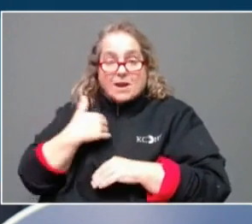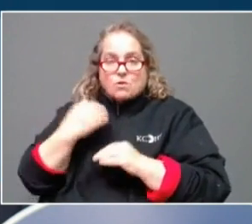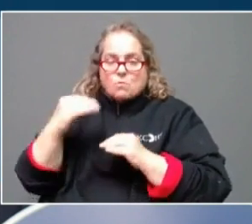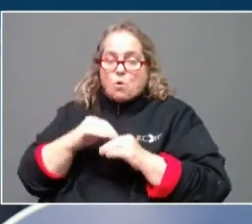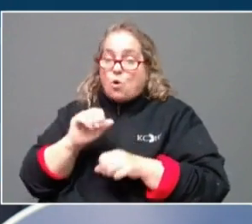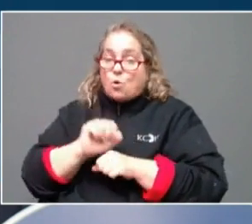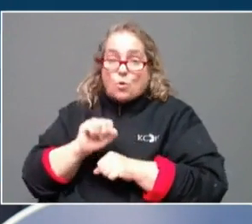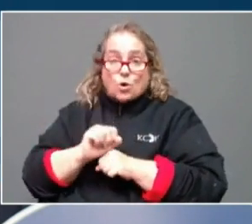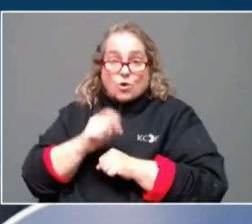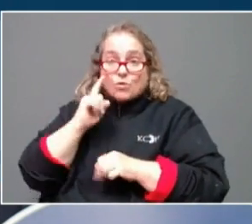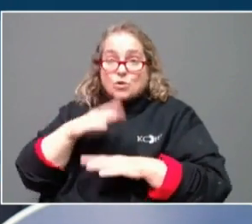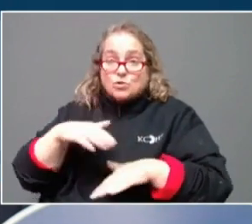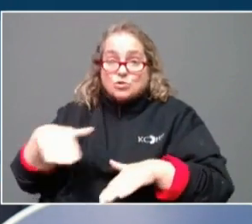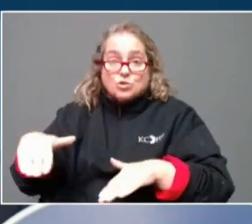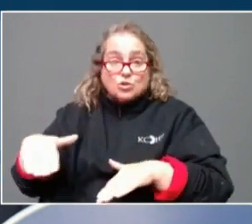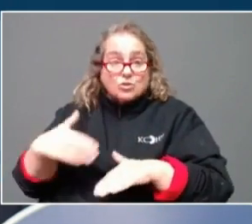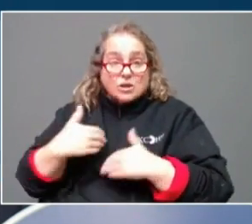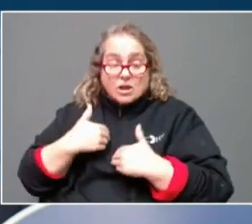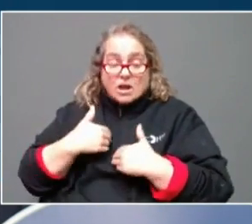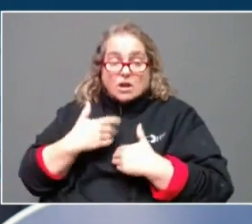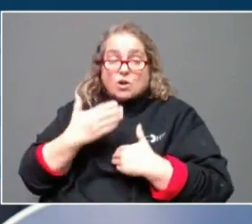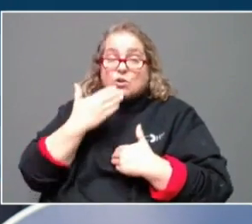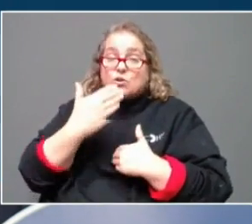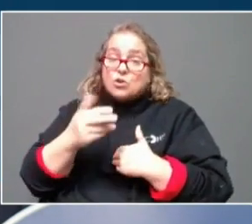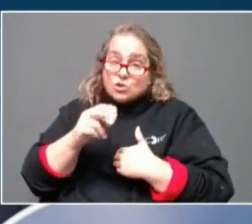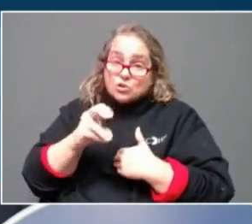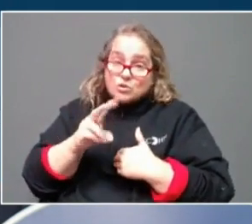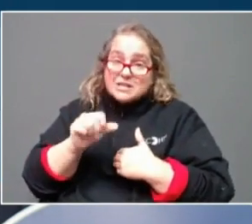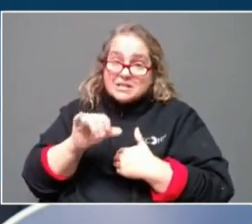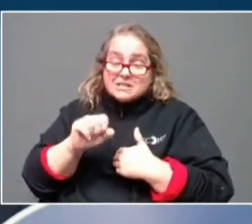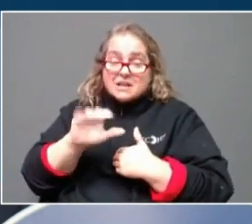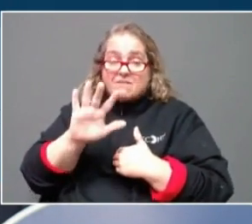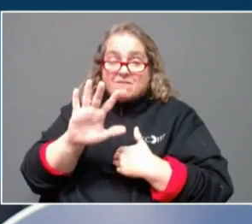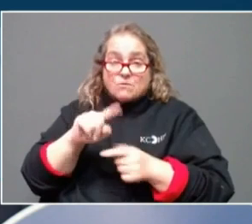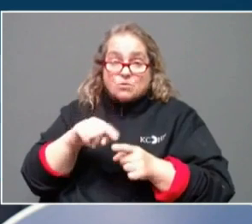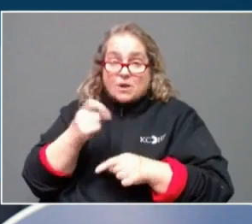adolescents. The good news is for 5 to 11 year olds. The percent that have at